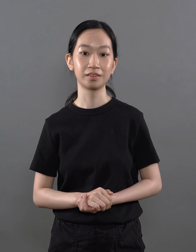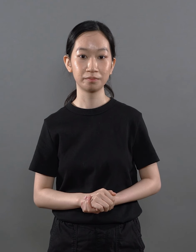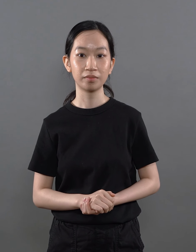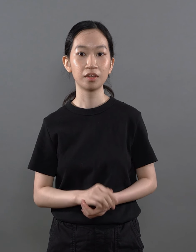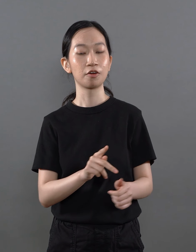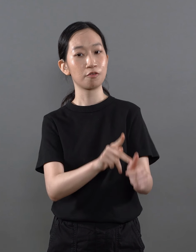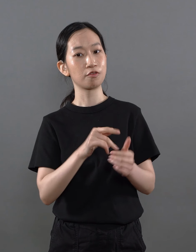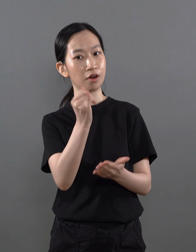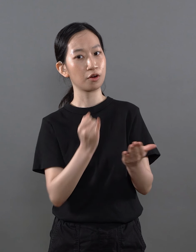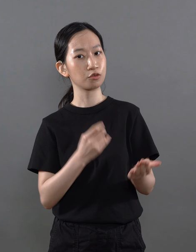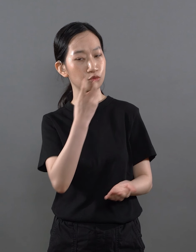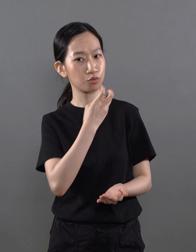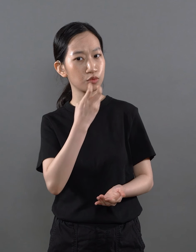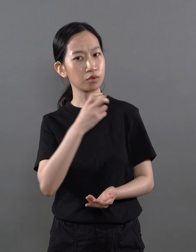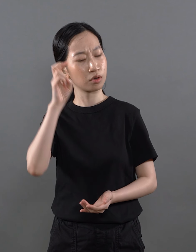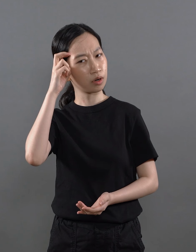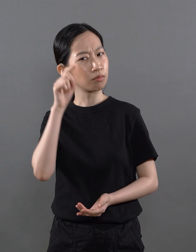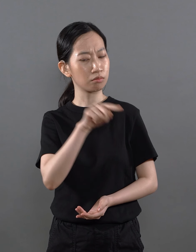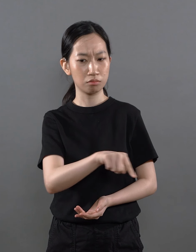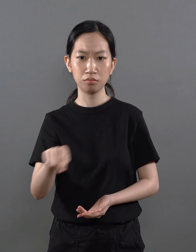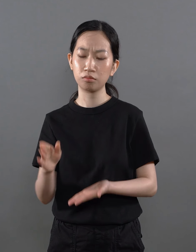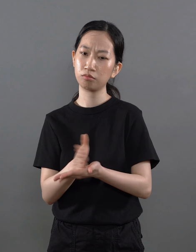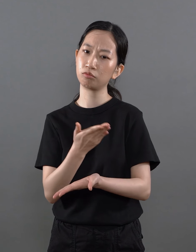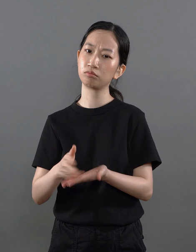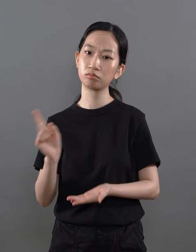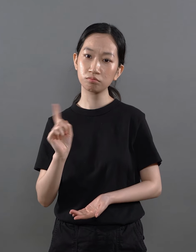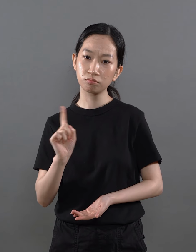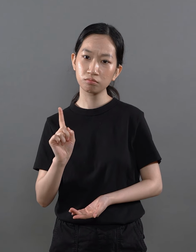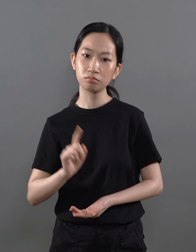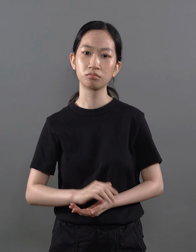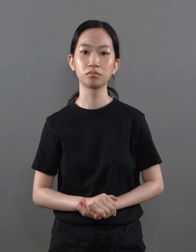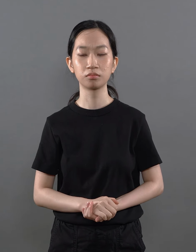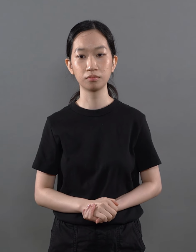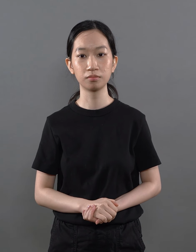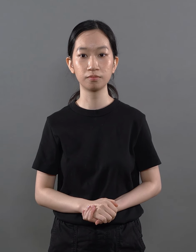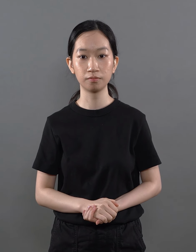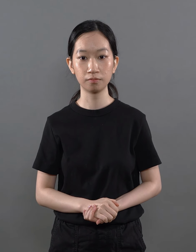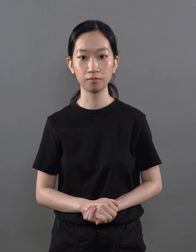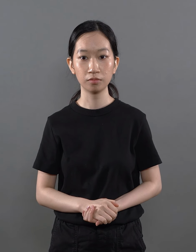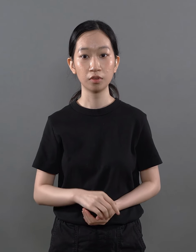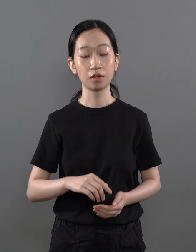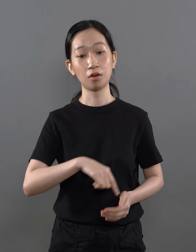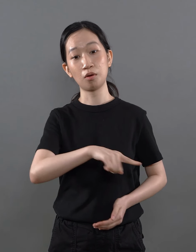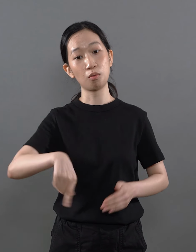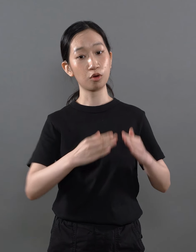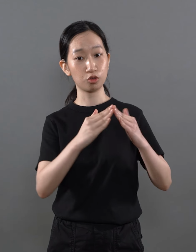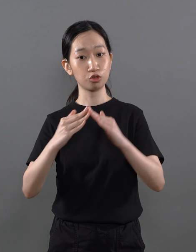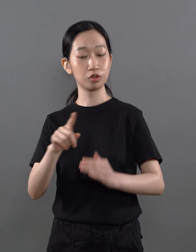that is, through the language of art to ponder how such differences arise Walled villages are small communities